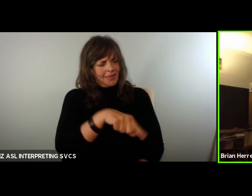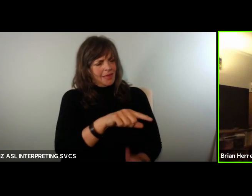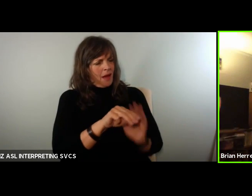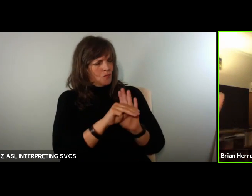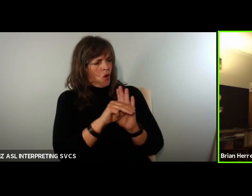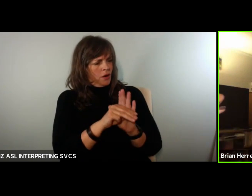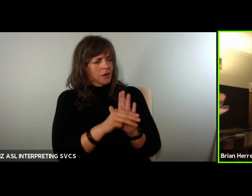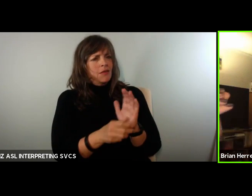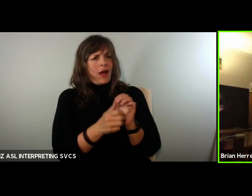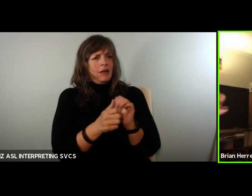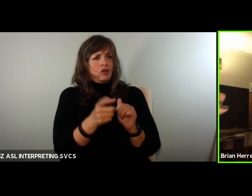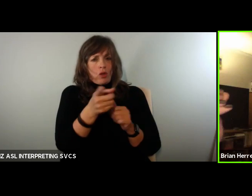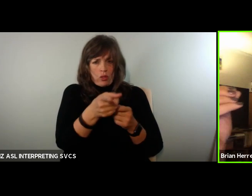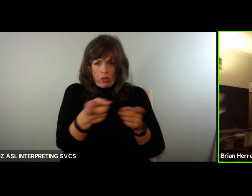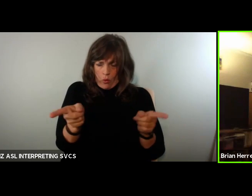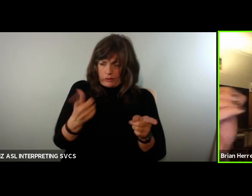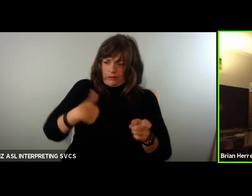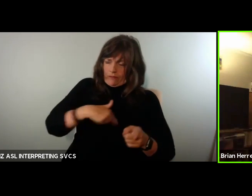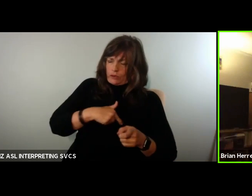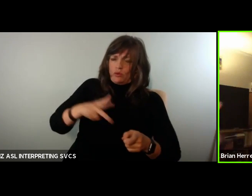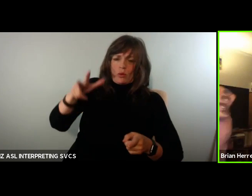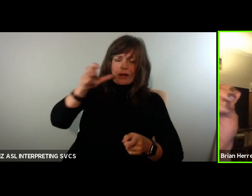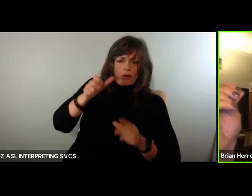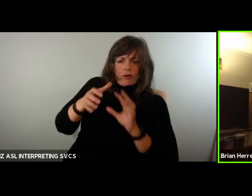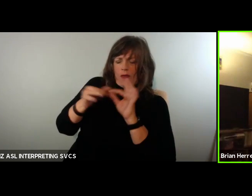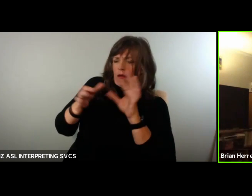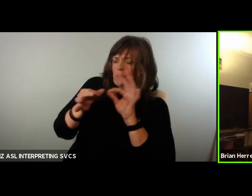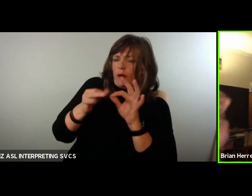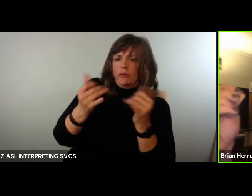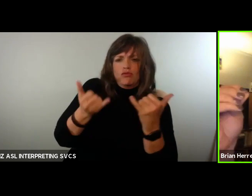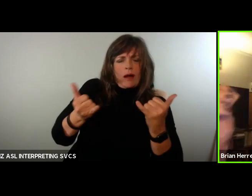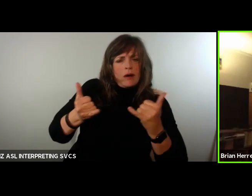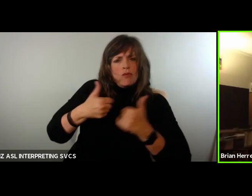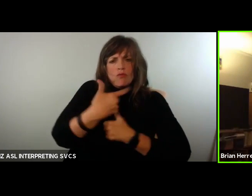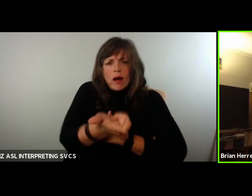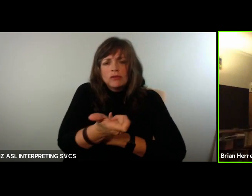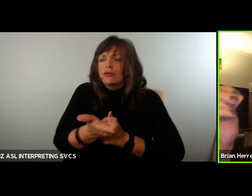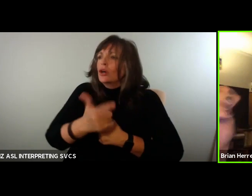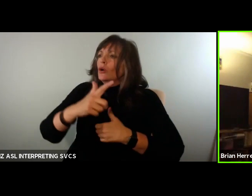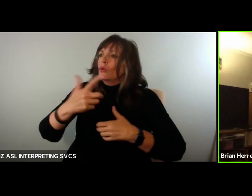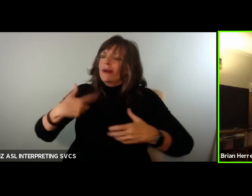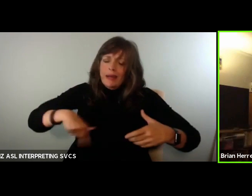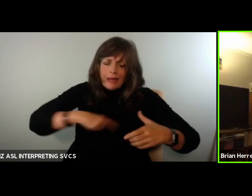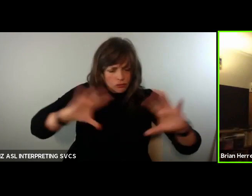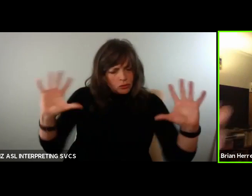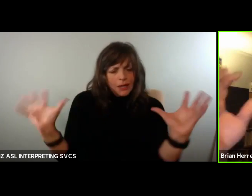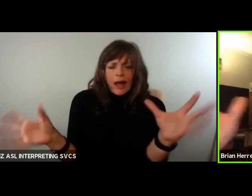hearing my voice right now are doing, folks gathering together at the same time in the shared space of a particular venue